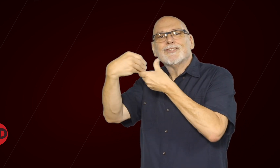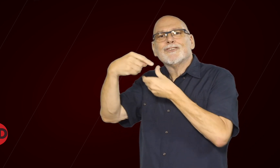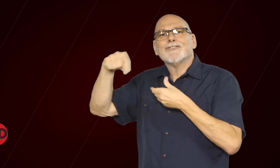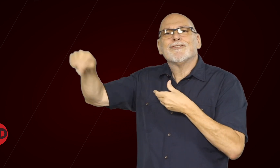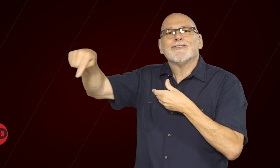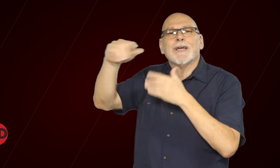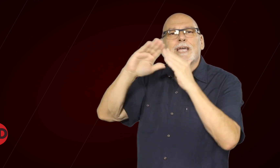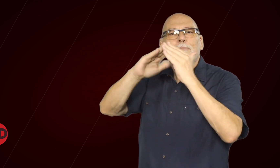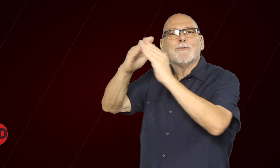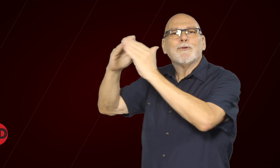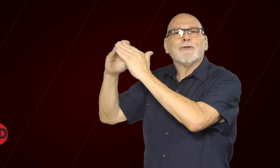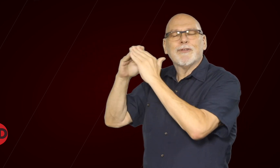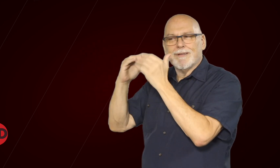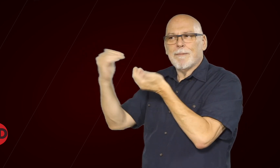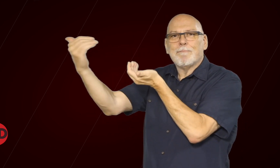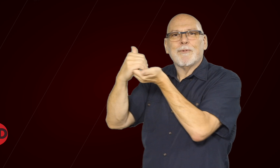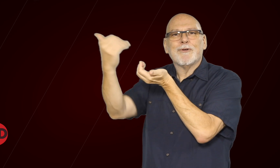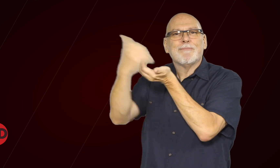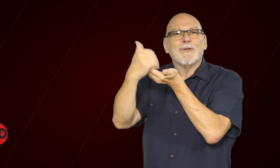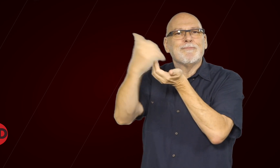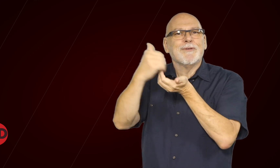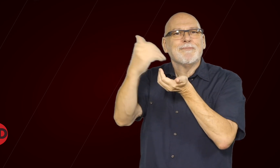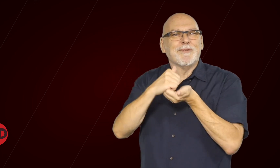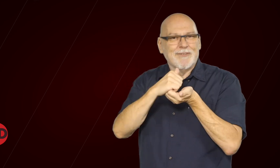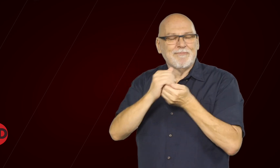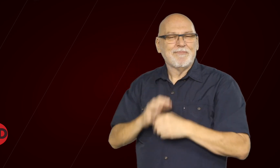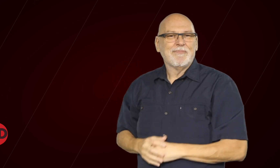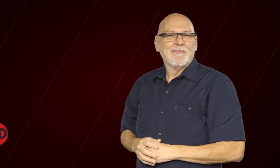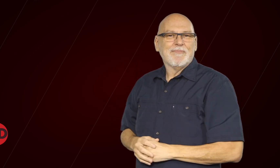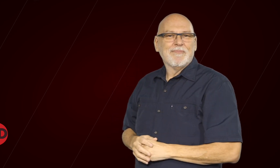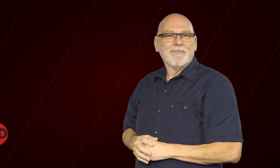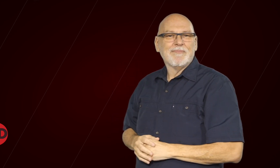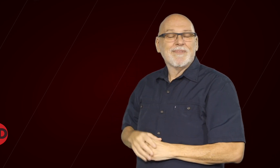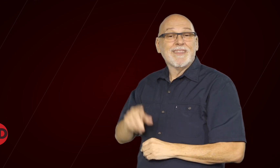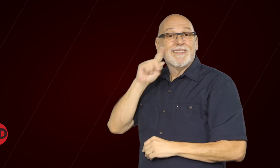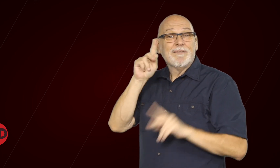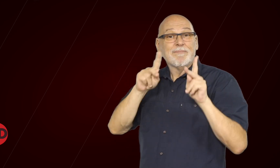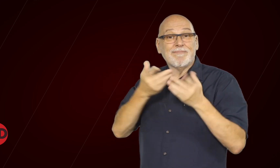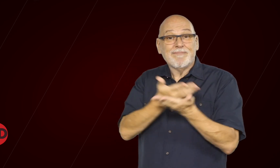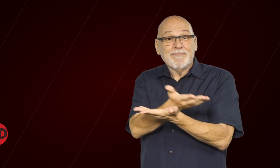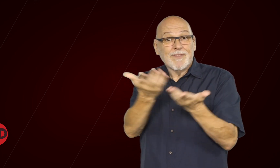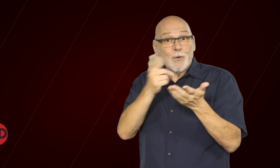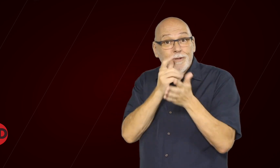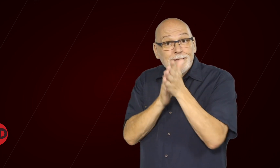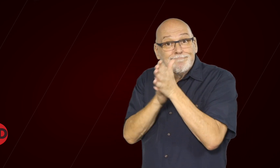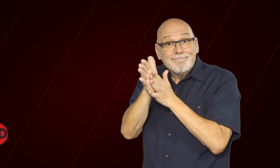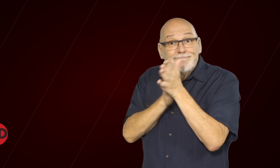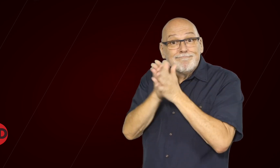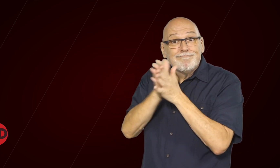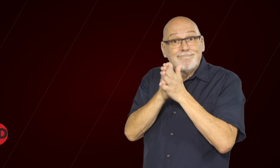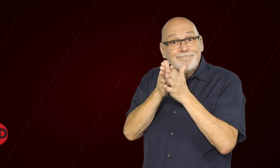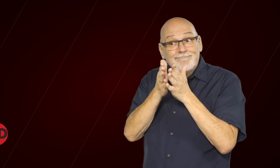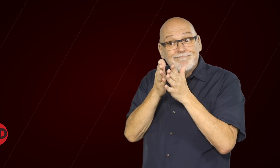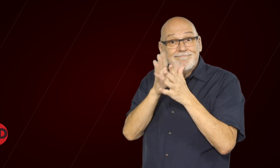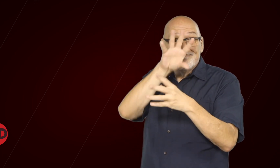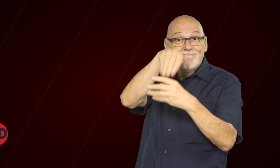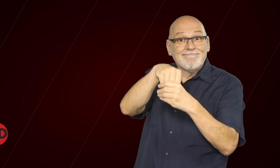other external community partners. Deaf people who are interested